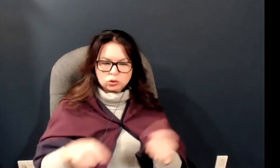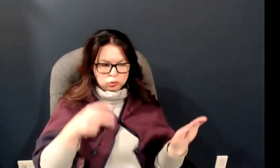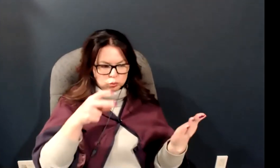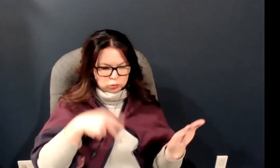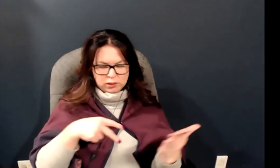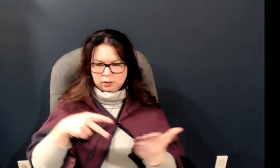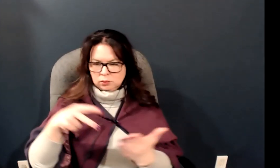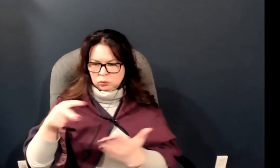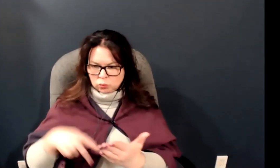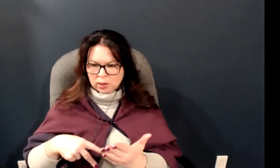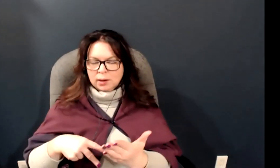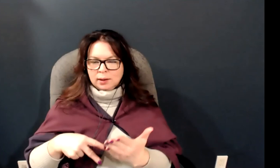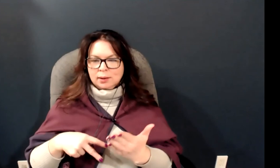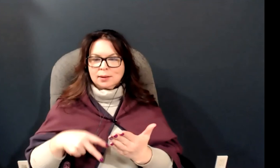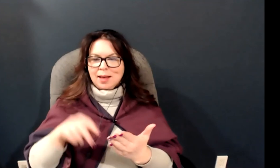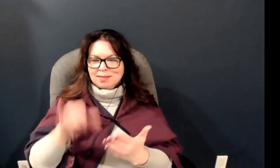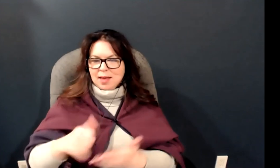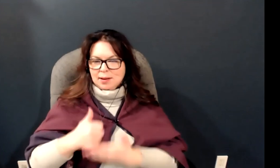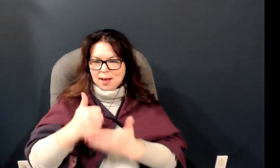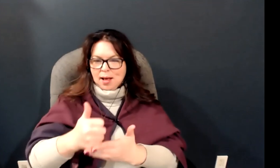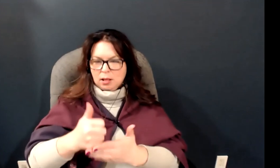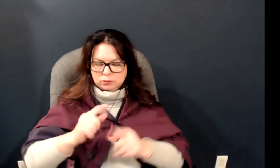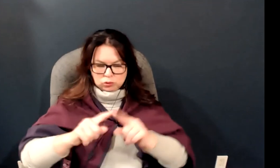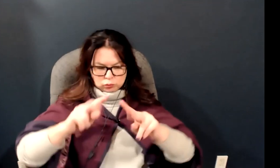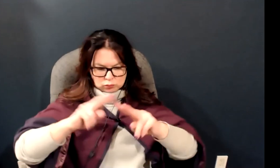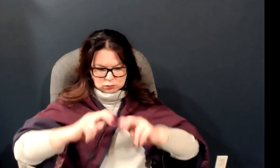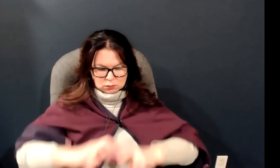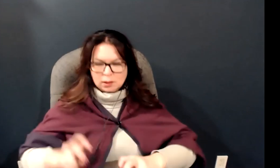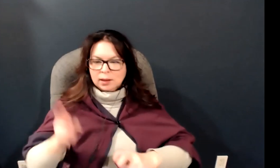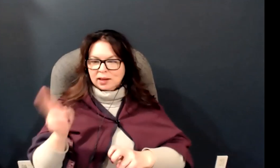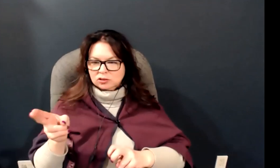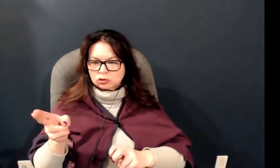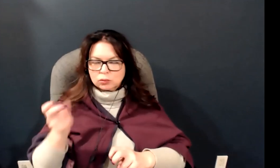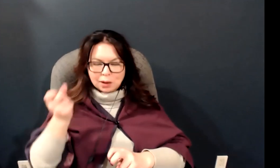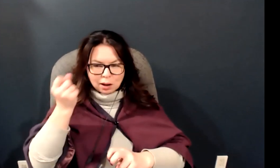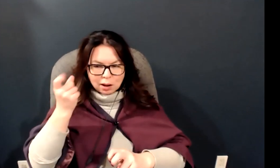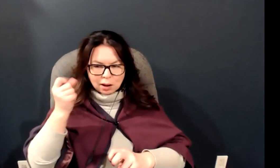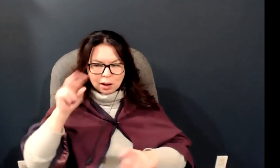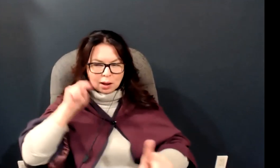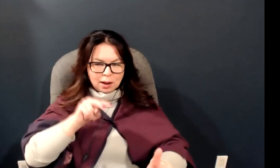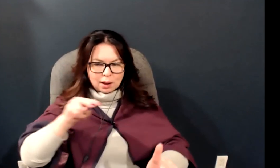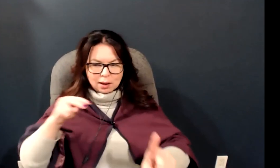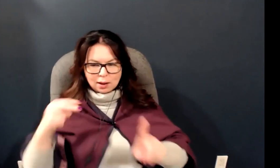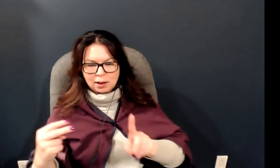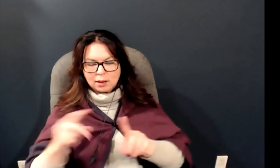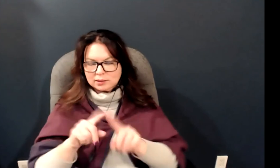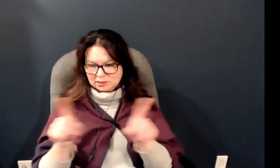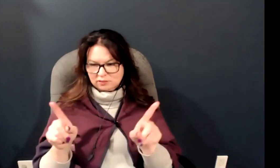[Diane] Of course, Sarah Binkley asked a question, she says, "I'm interested in the